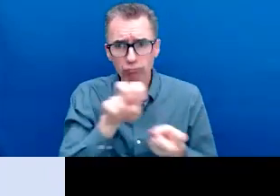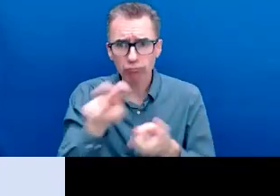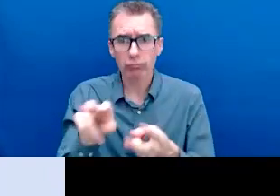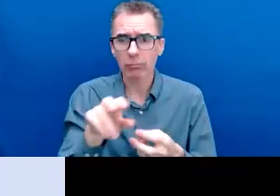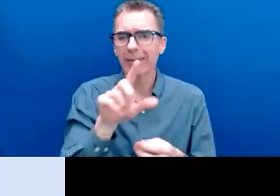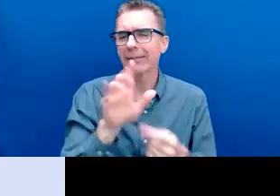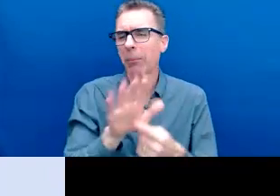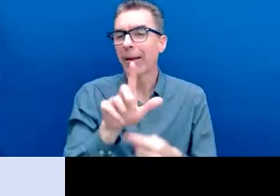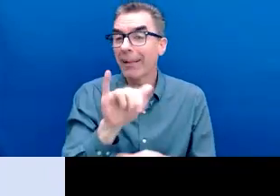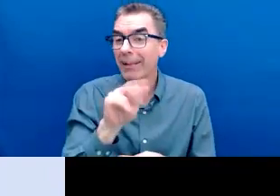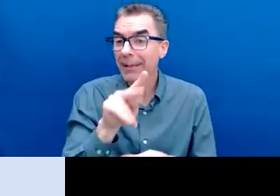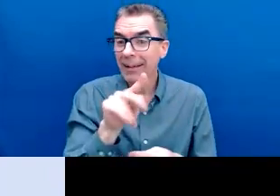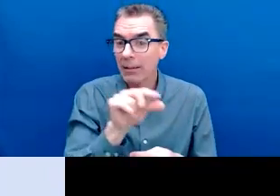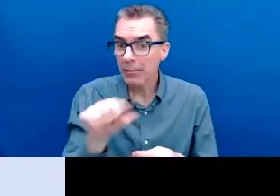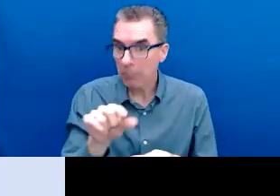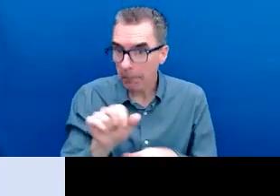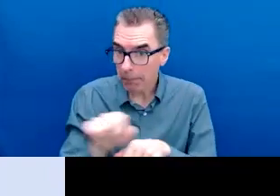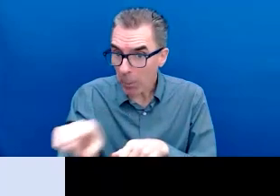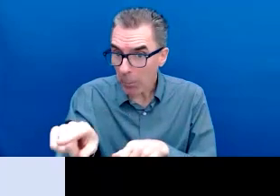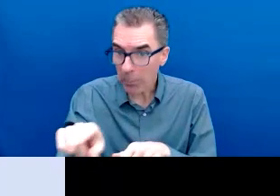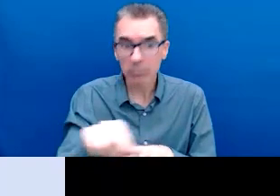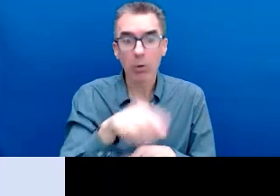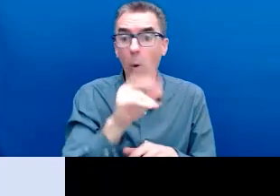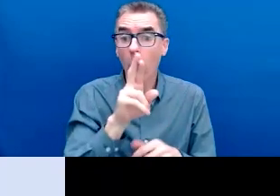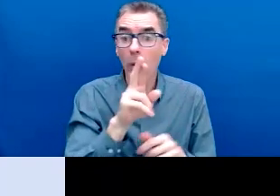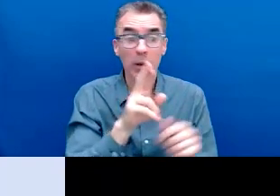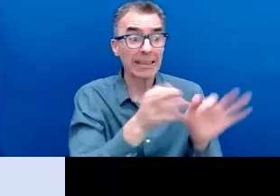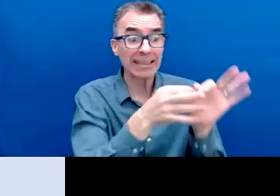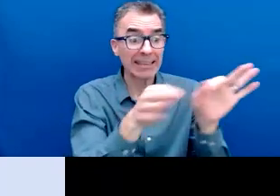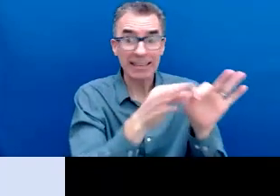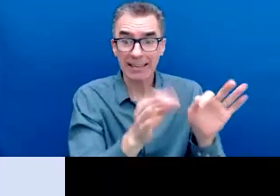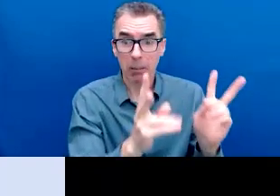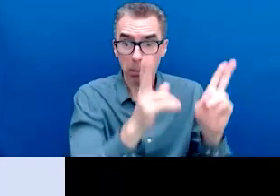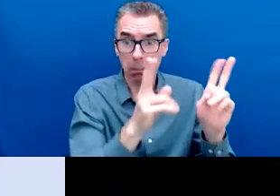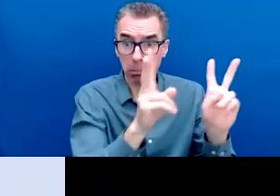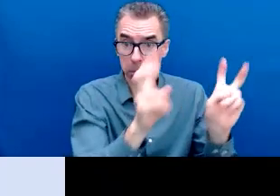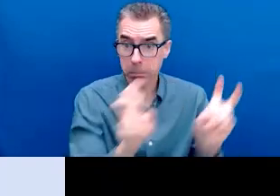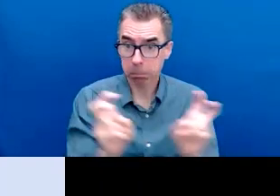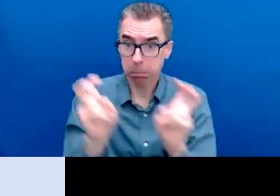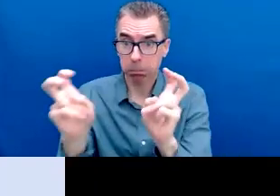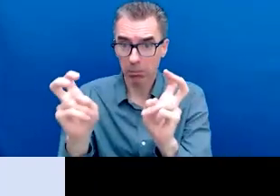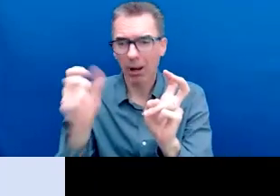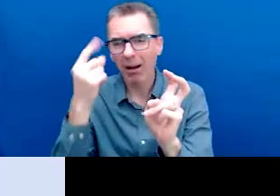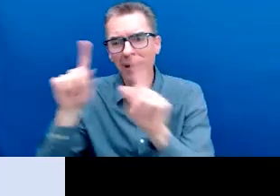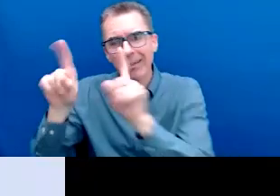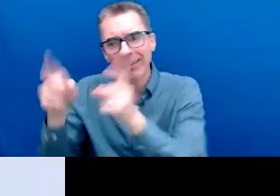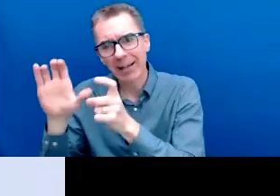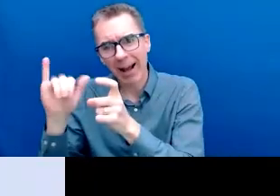You can copy portions of the of the text and cite them, that is that's copyrighted